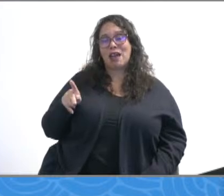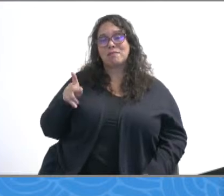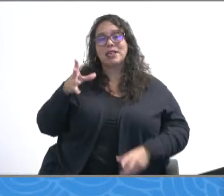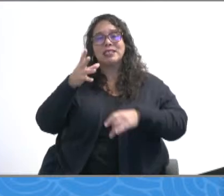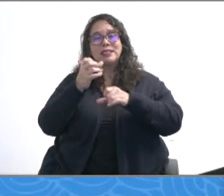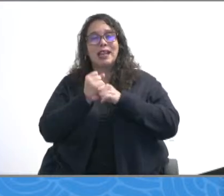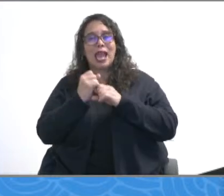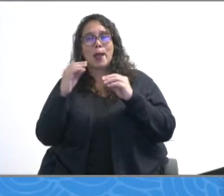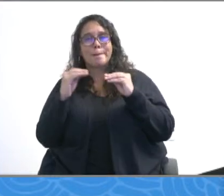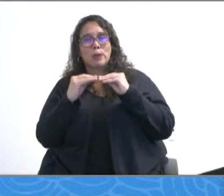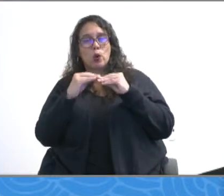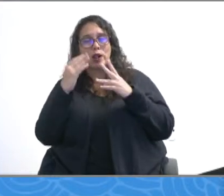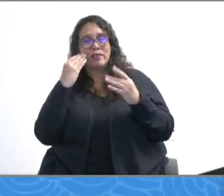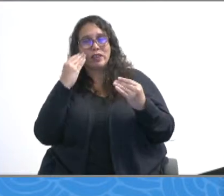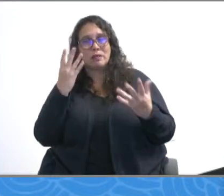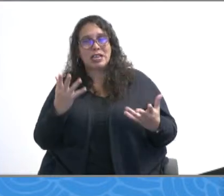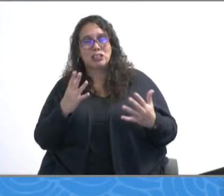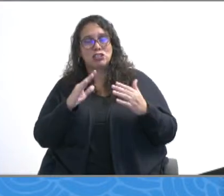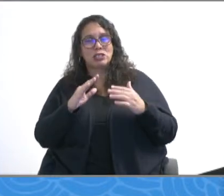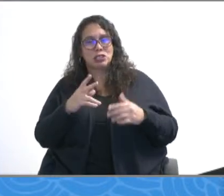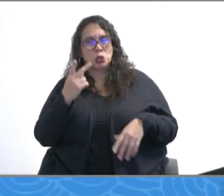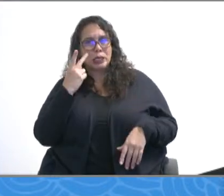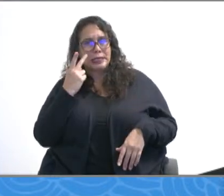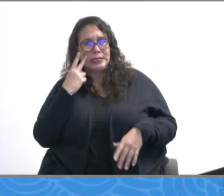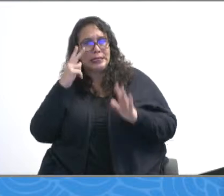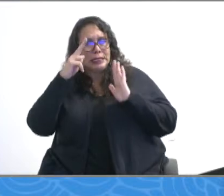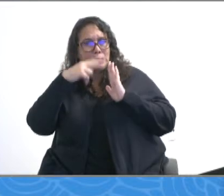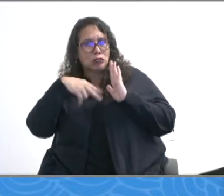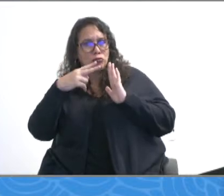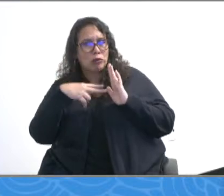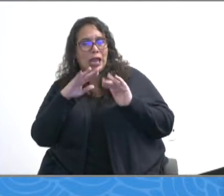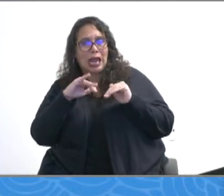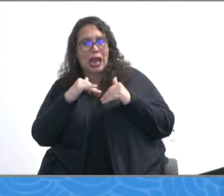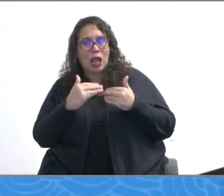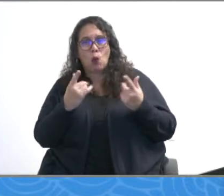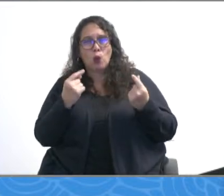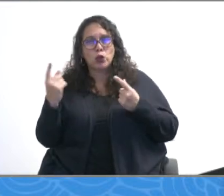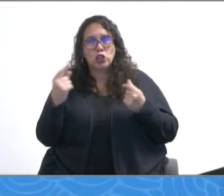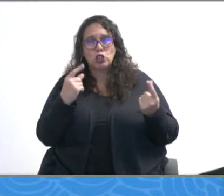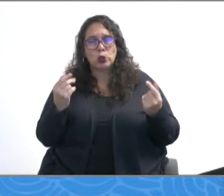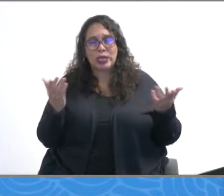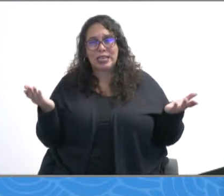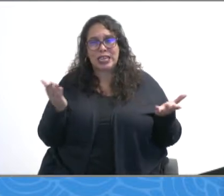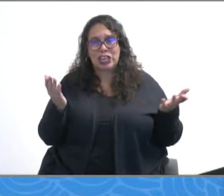to hear how we've been doing here at LBUSD. But what I'd like to do now